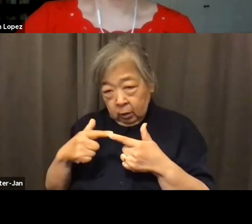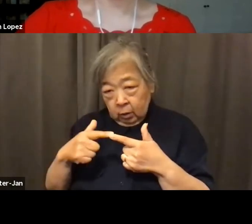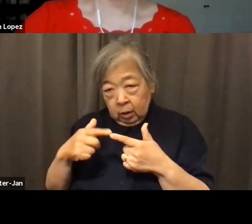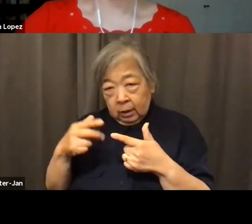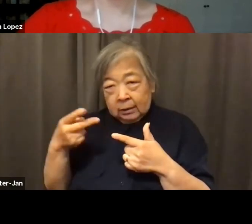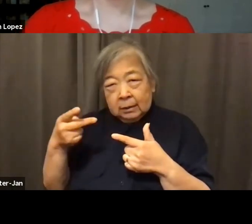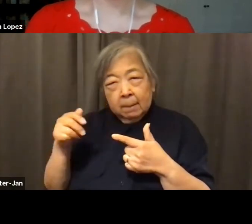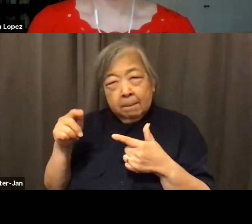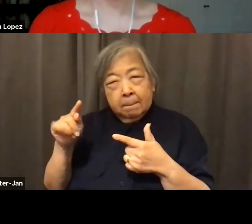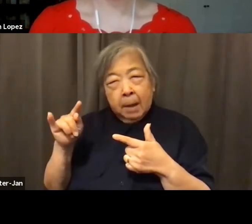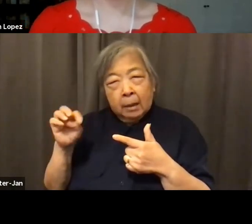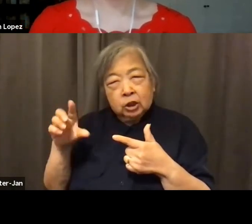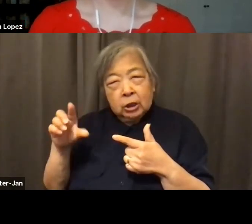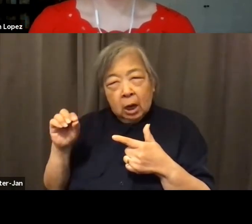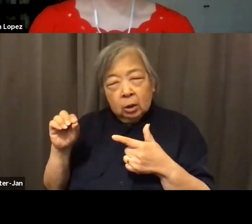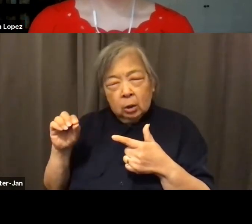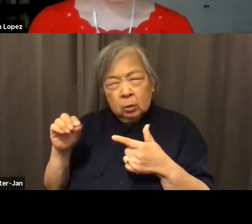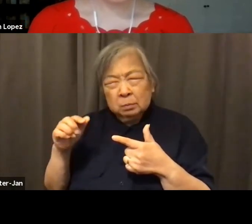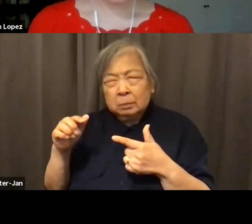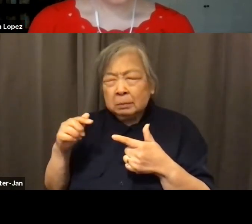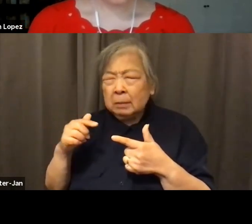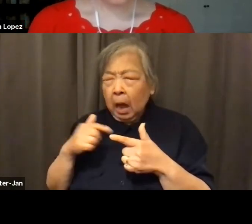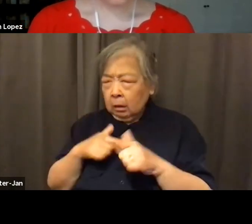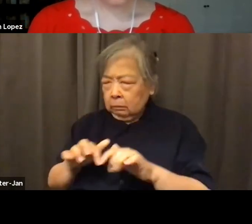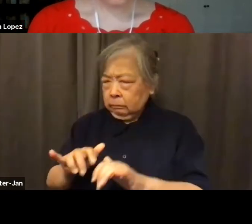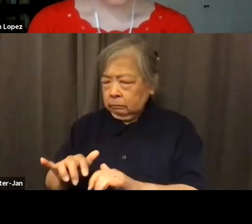I'll spell that in the chat.